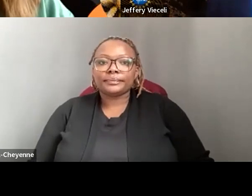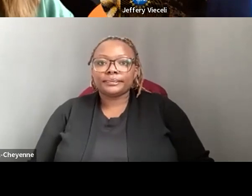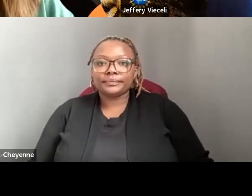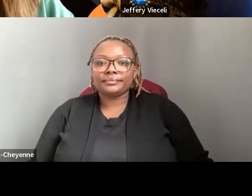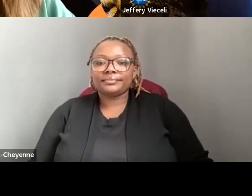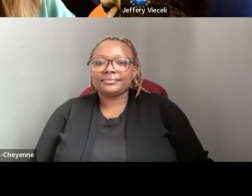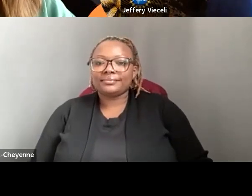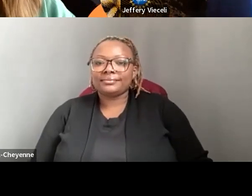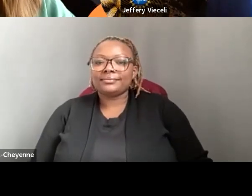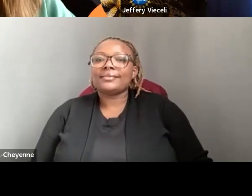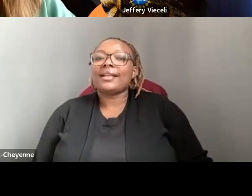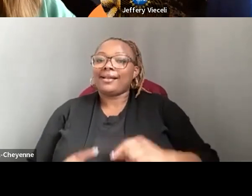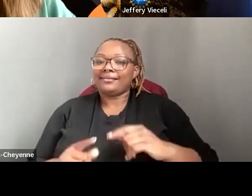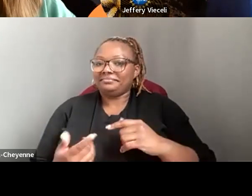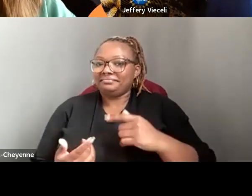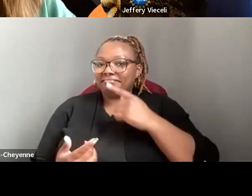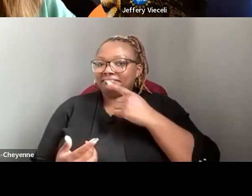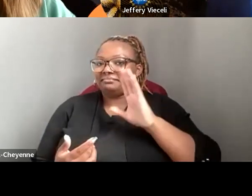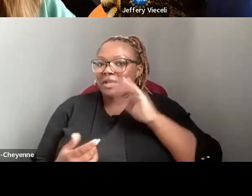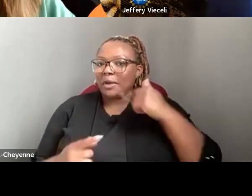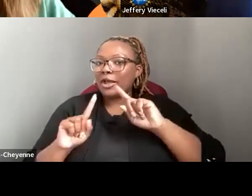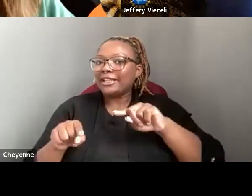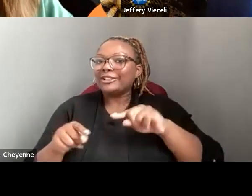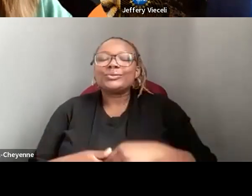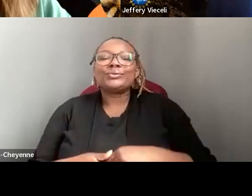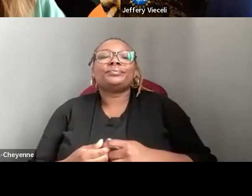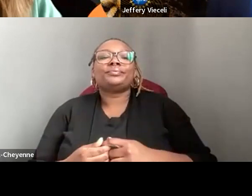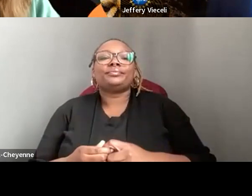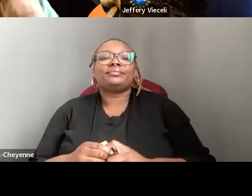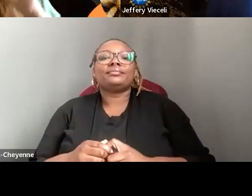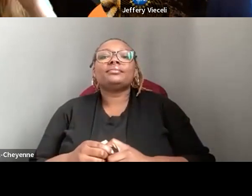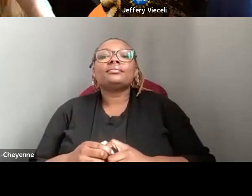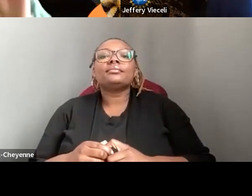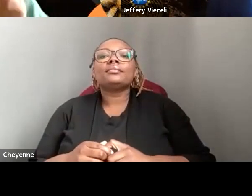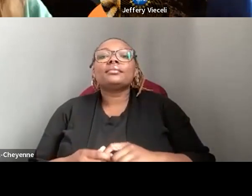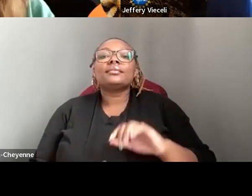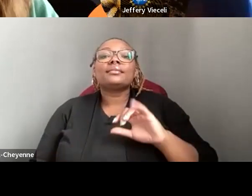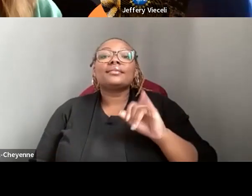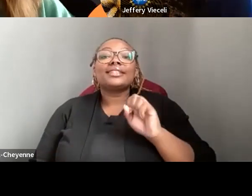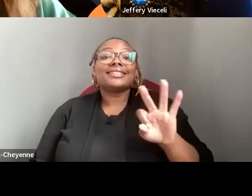Elizabeth Dehar: I'm going to take this one. Jeremy Leffler: Great. >> Elizabeth Dehar: Okay. Jeff's unmuted, so I wasn't sure.